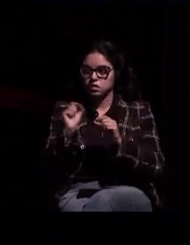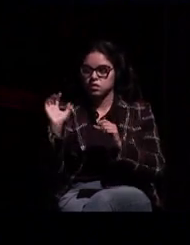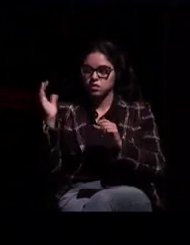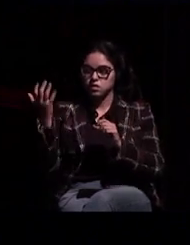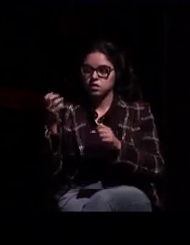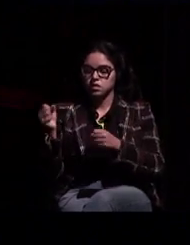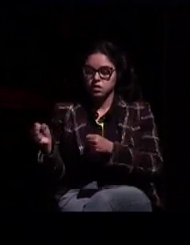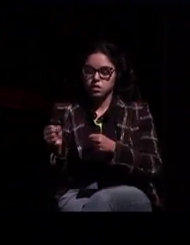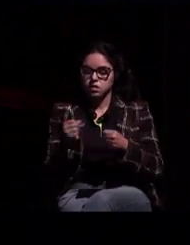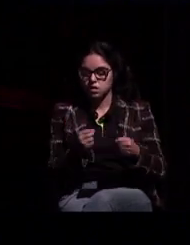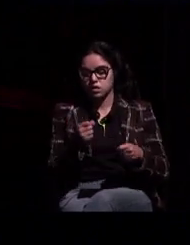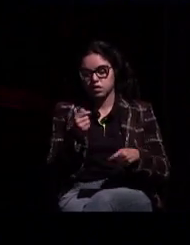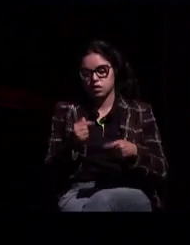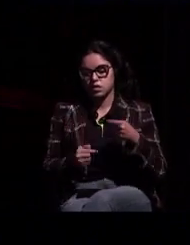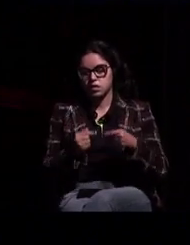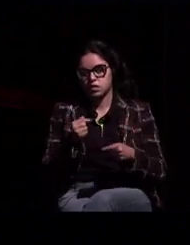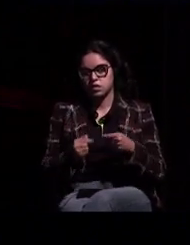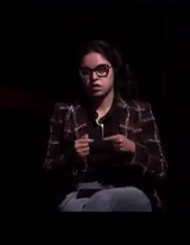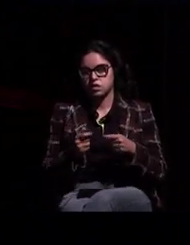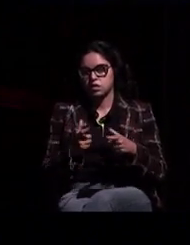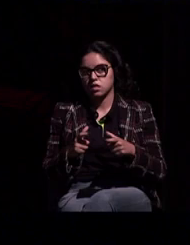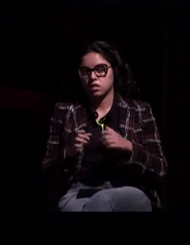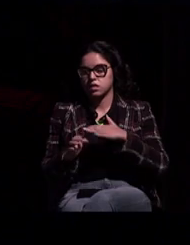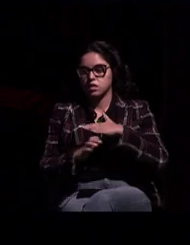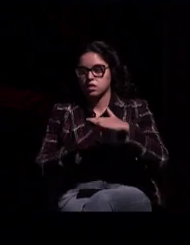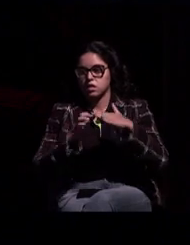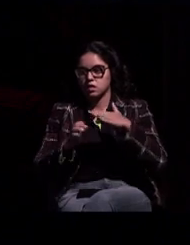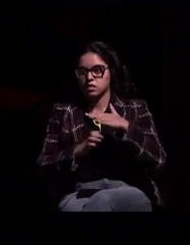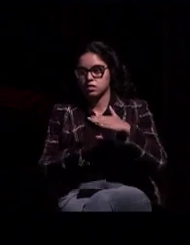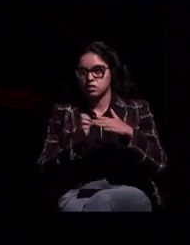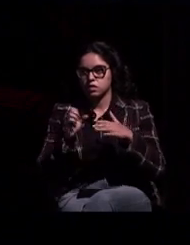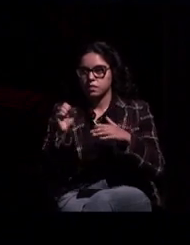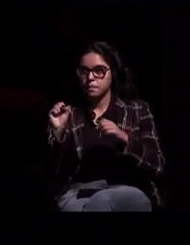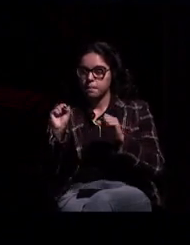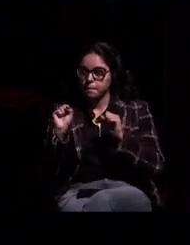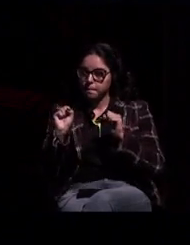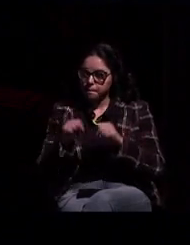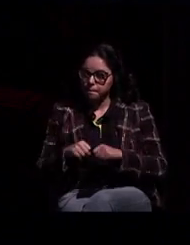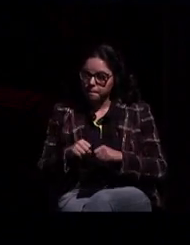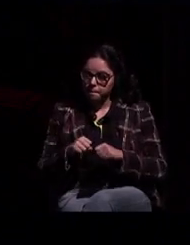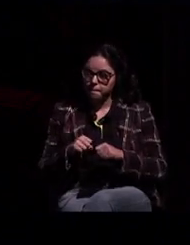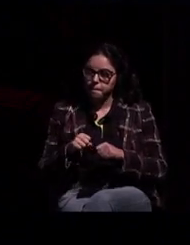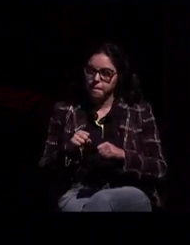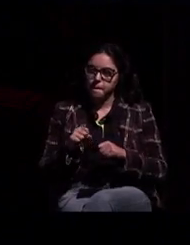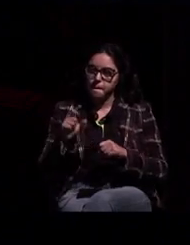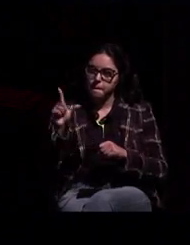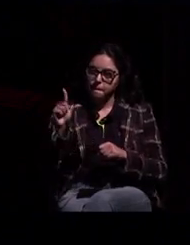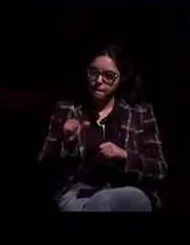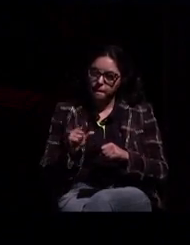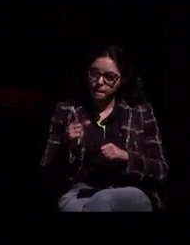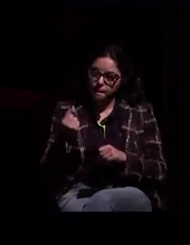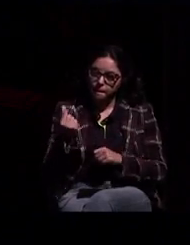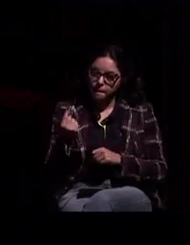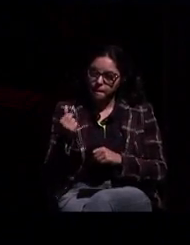to allow entrepreneurs to reduce labor costs and they are already doing it. If they have that chance,